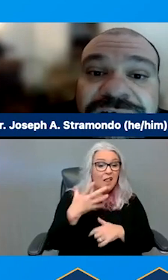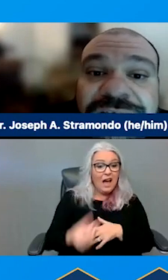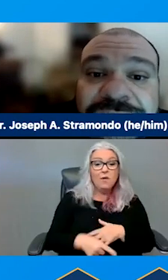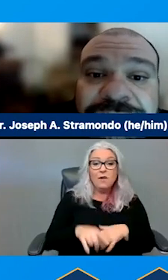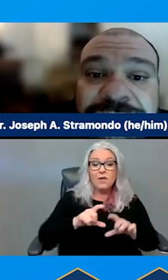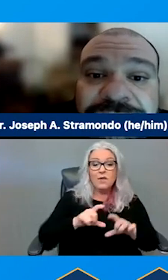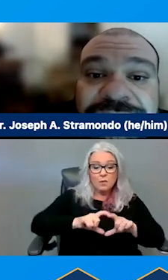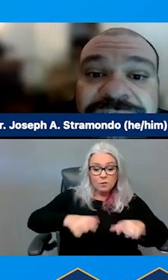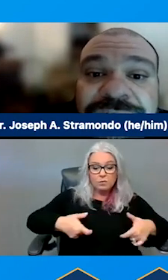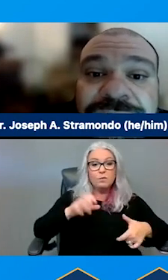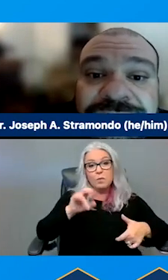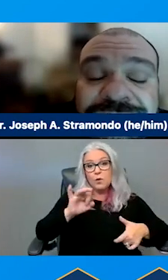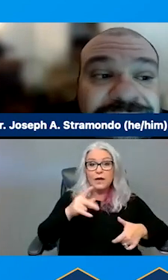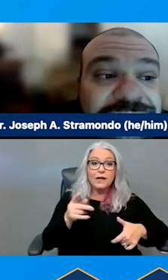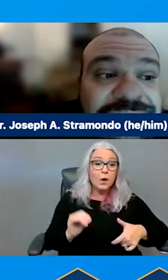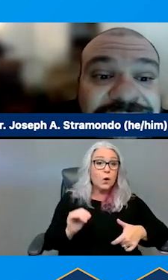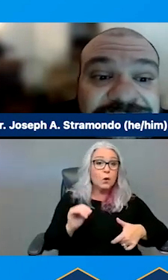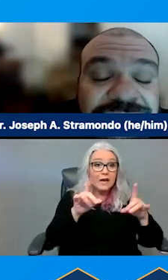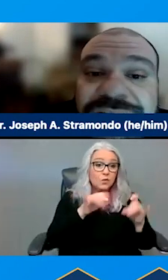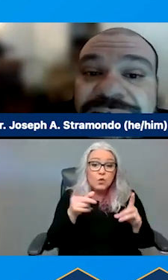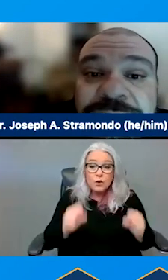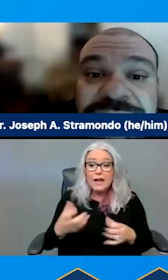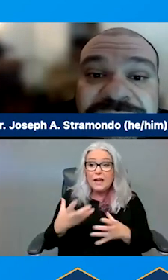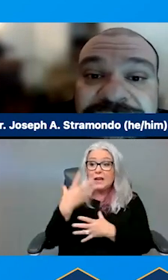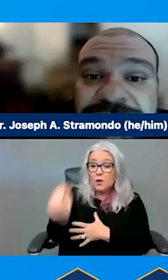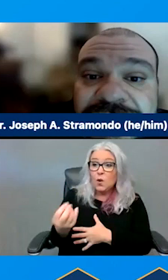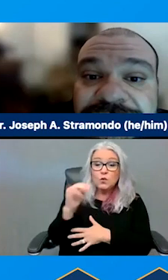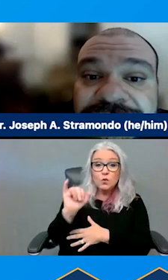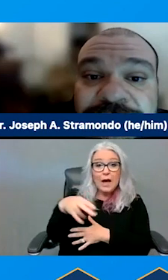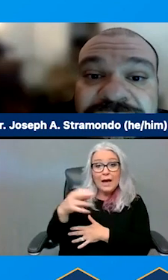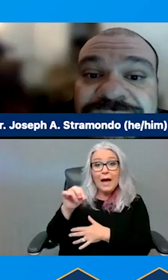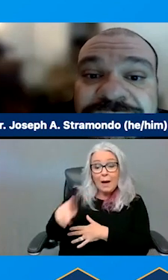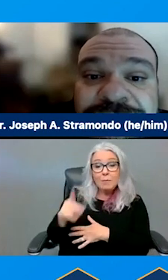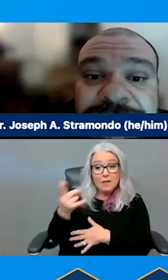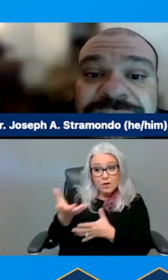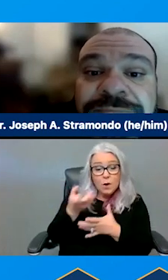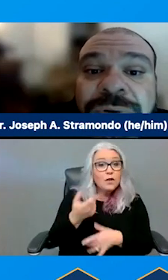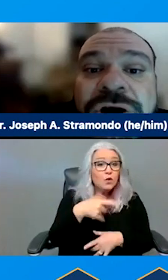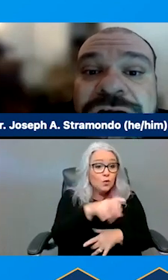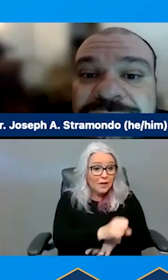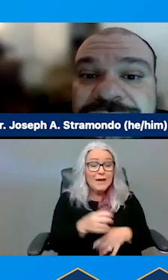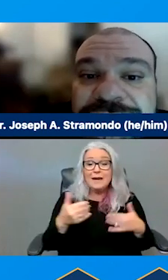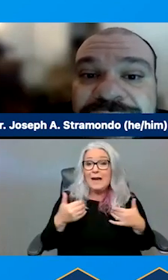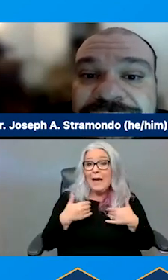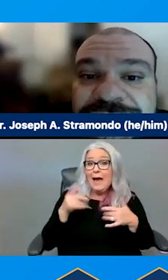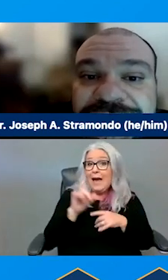go to I hop in the middle of the night if you wanted to, you can get your PA to drive the wheelchair accessible van to the